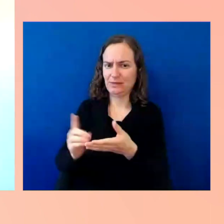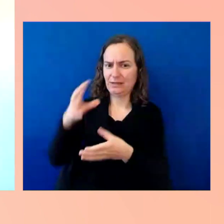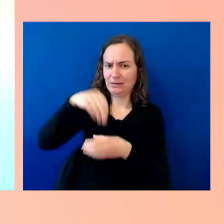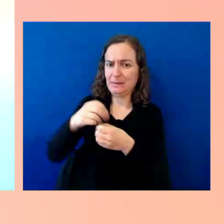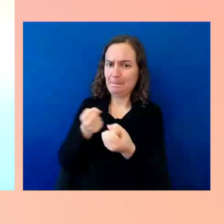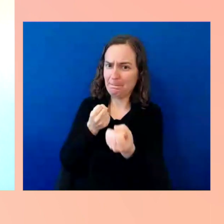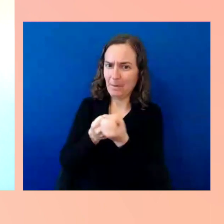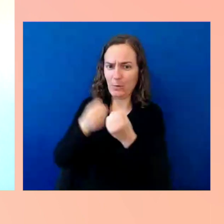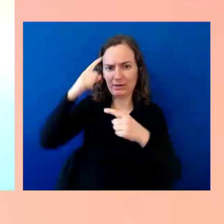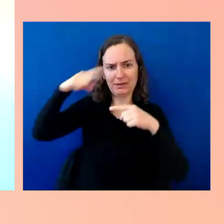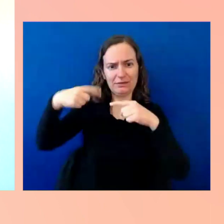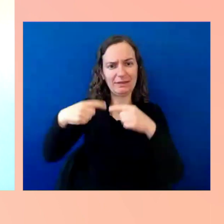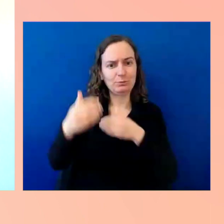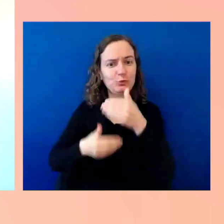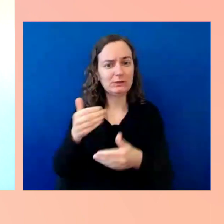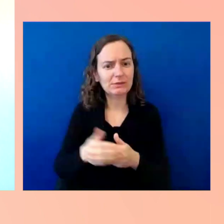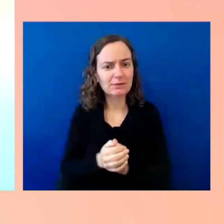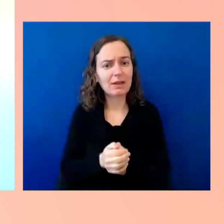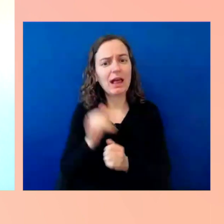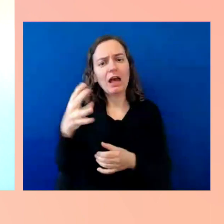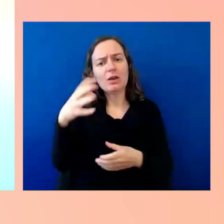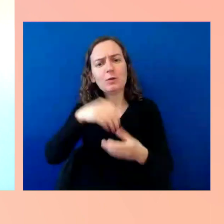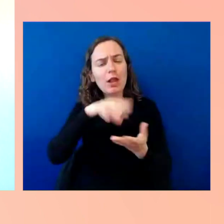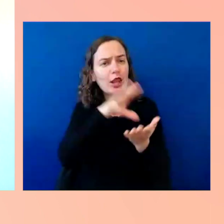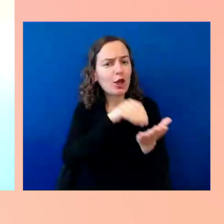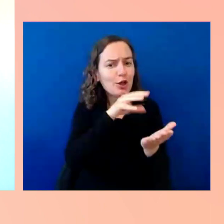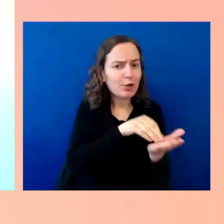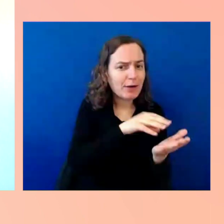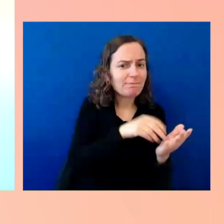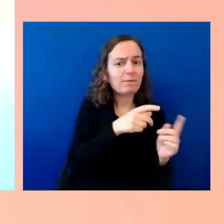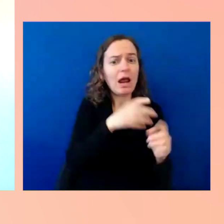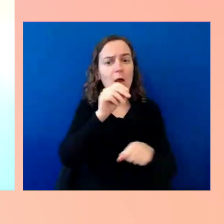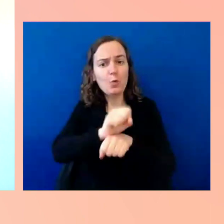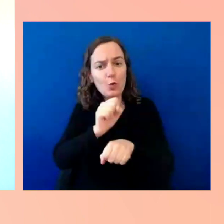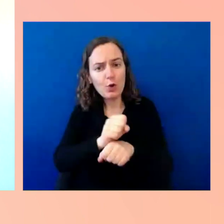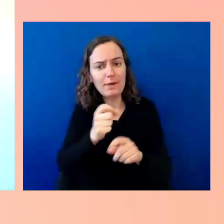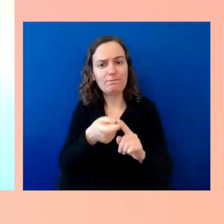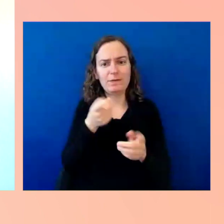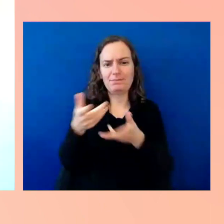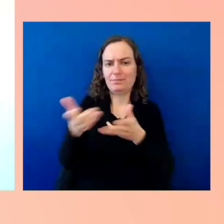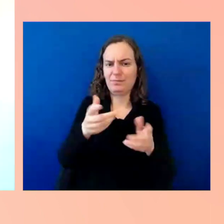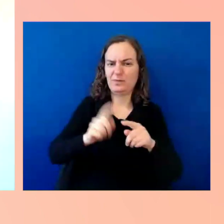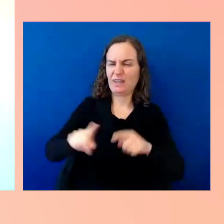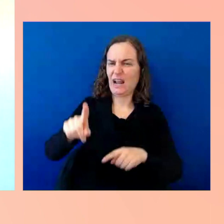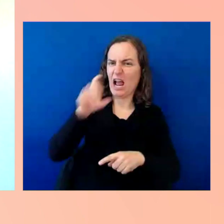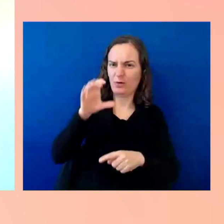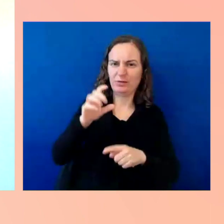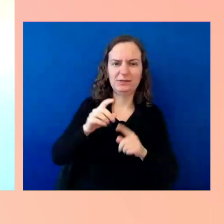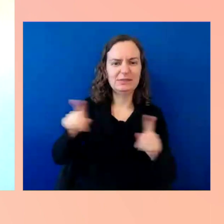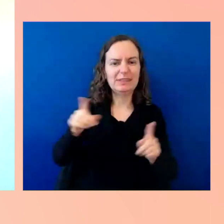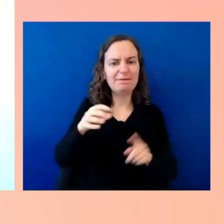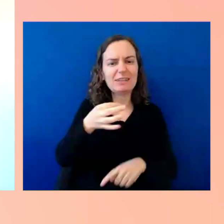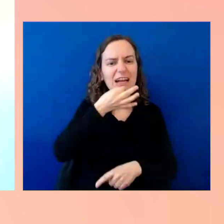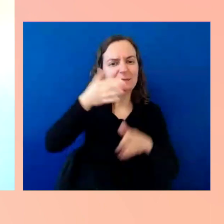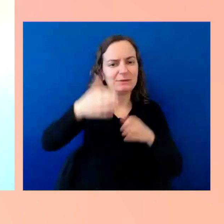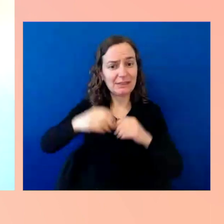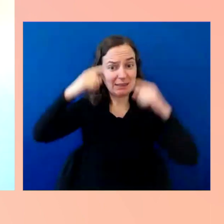close to 100 experts in cognition across disciplines. Hundreds of people with disabilities who are neurodiverse.